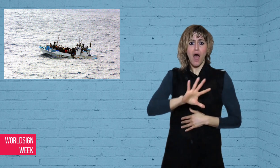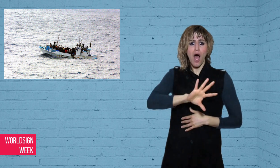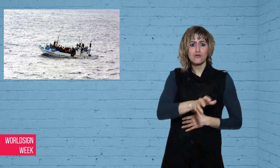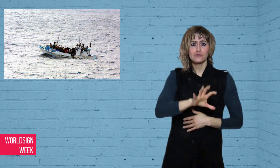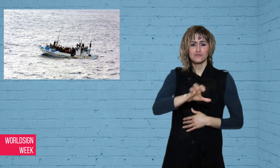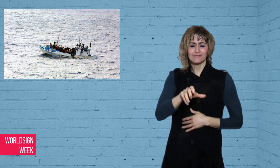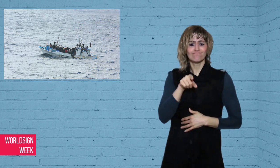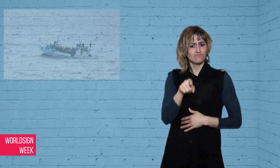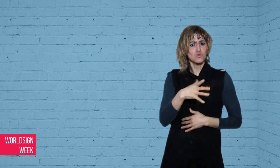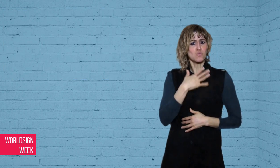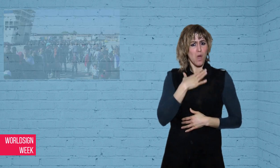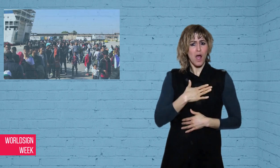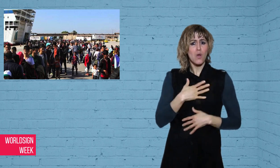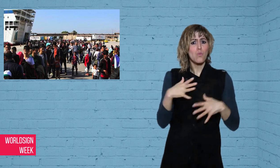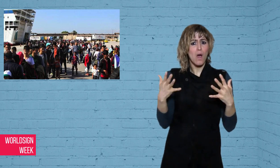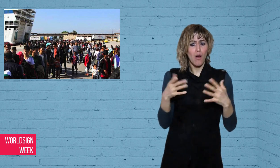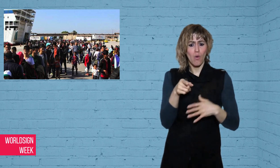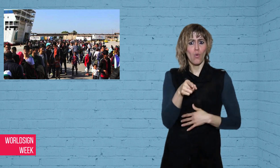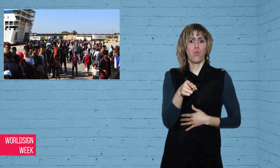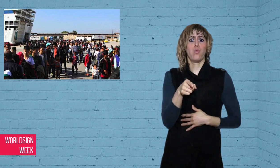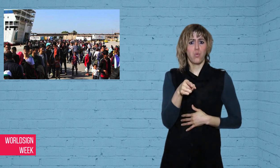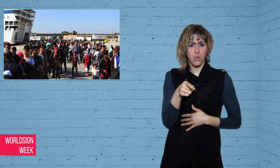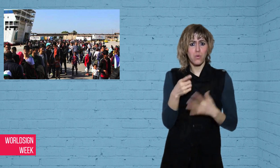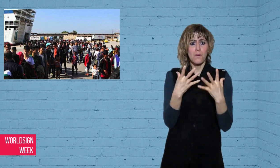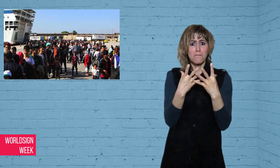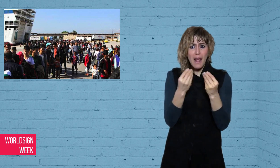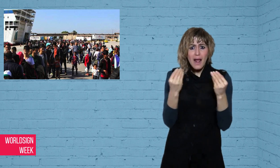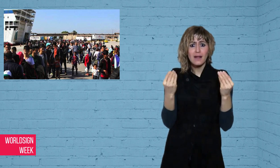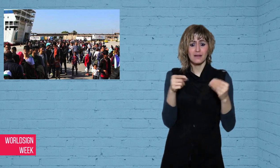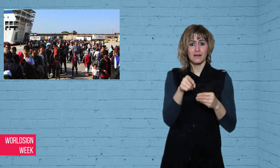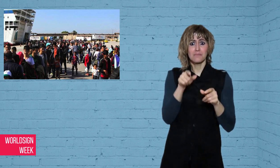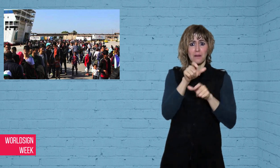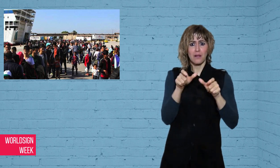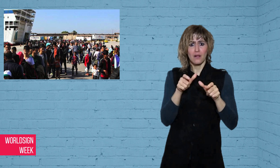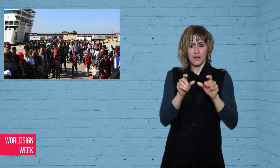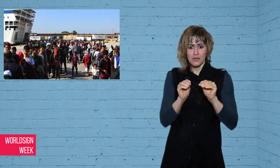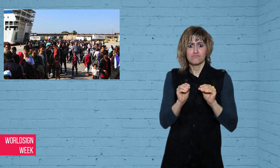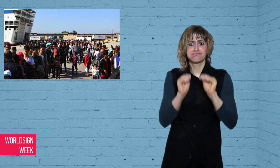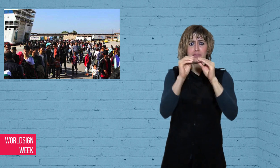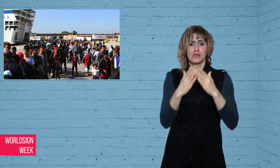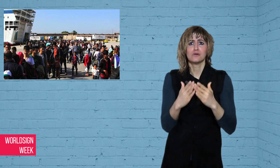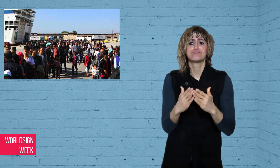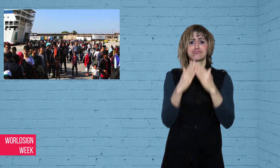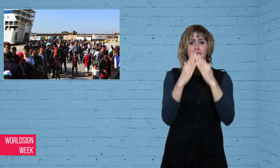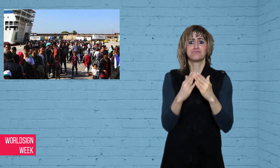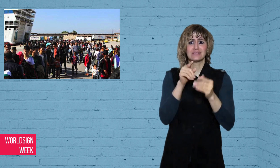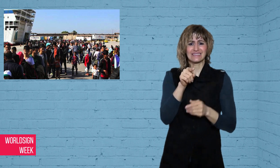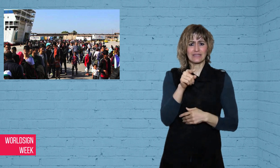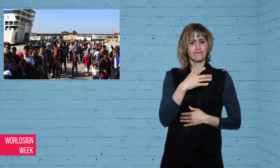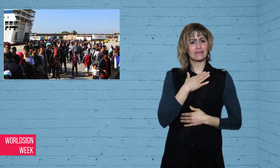migrants are also trying to reach Europe.